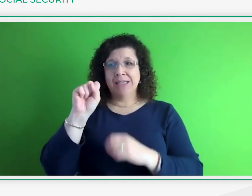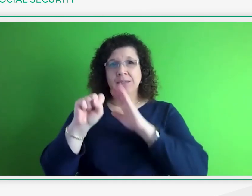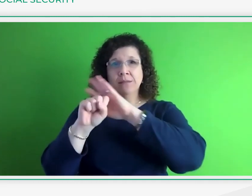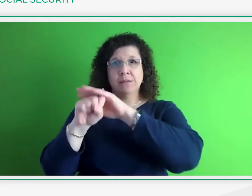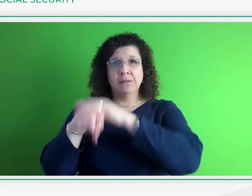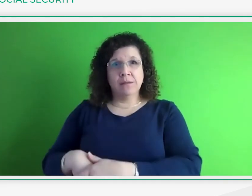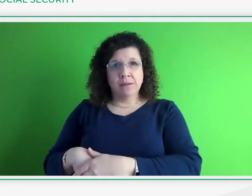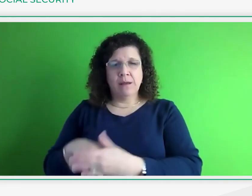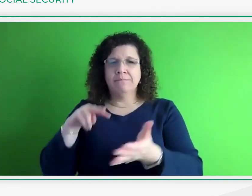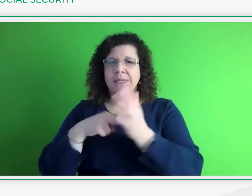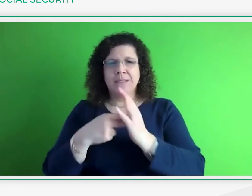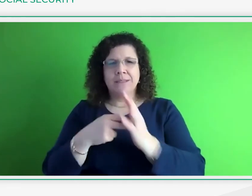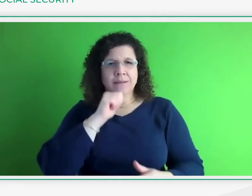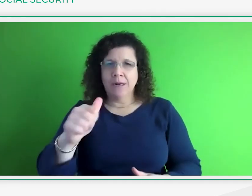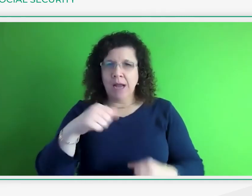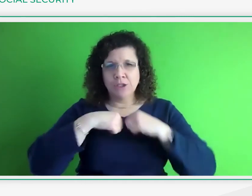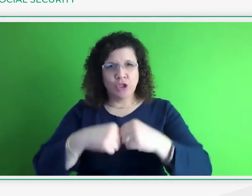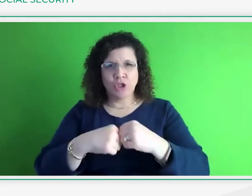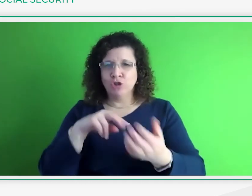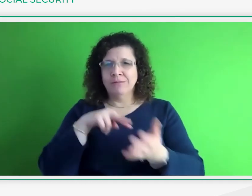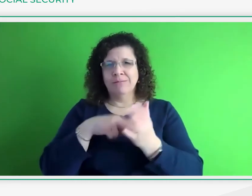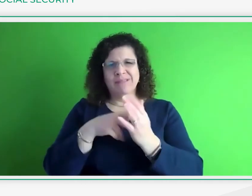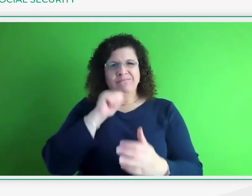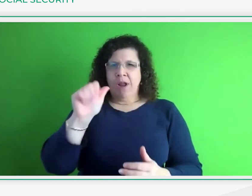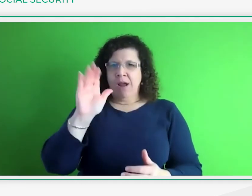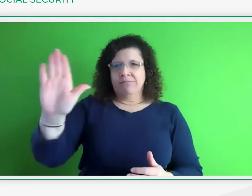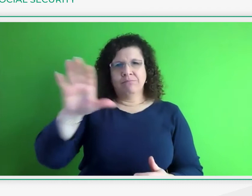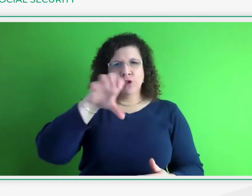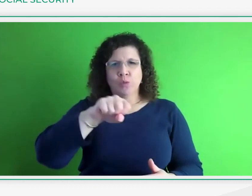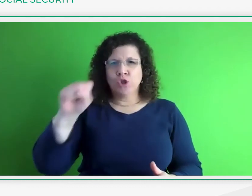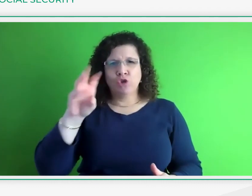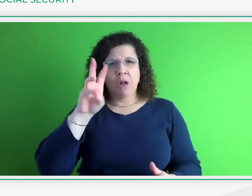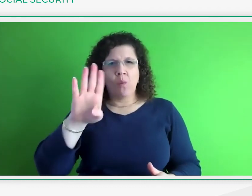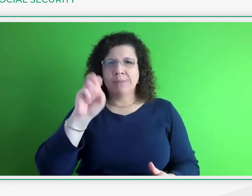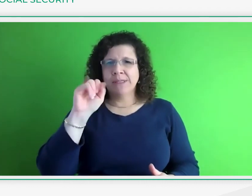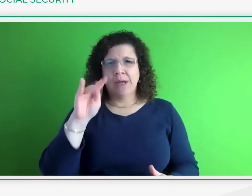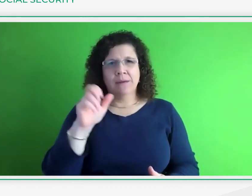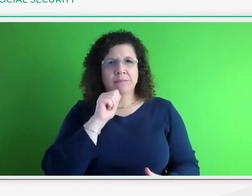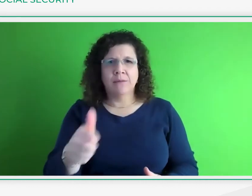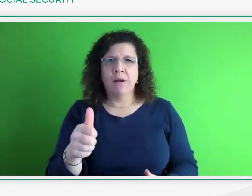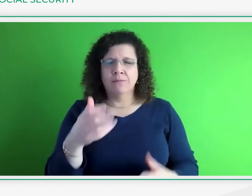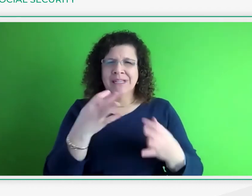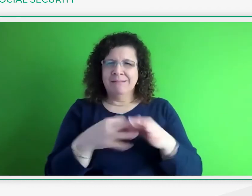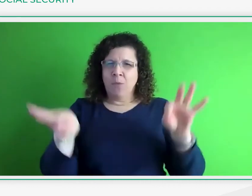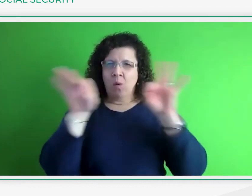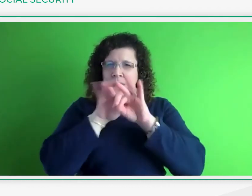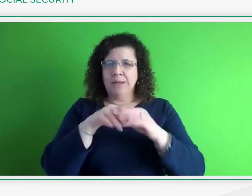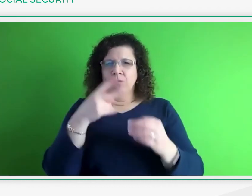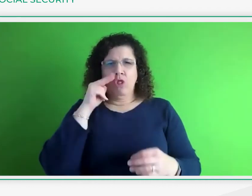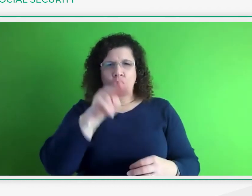If there's no “s” there, that means that it is not a secure site. Maybe it’s not using the right security, or it's not their website.